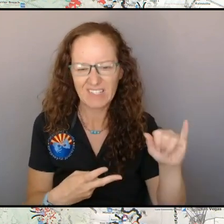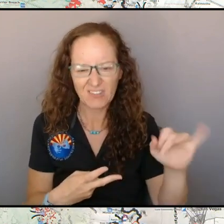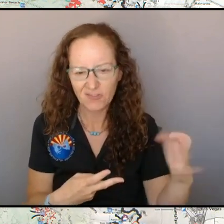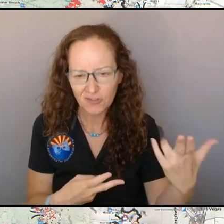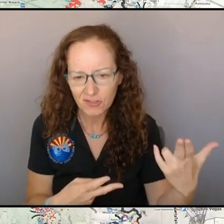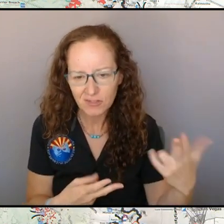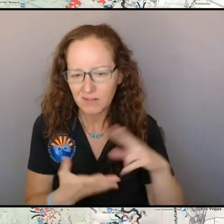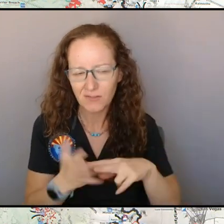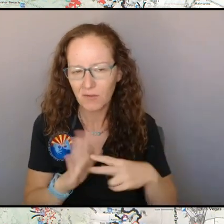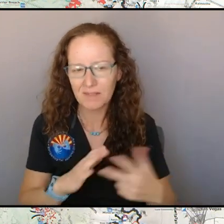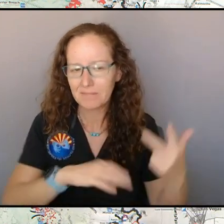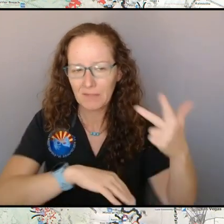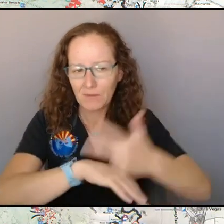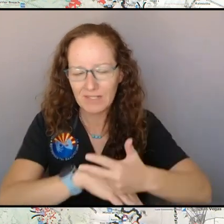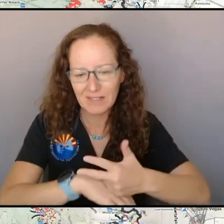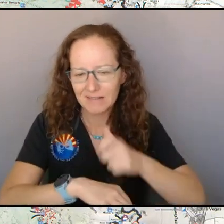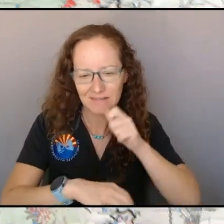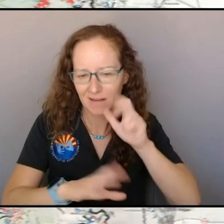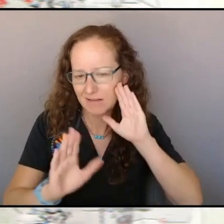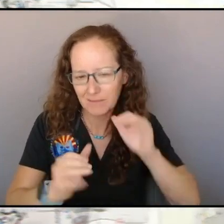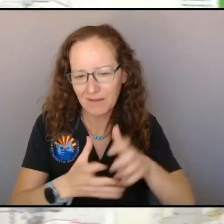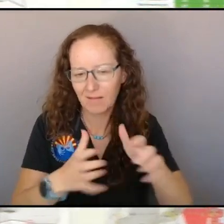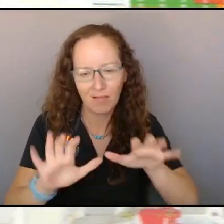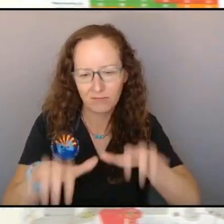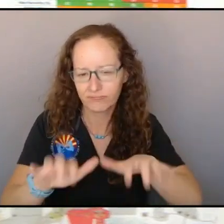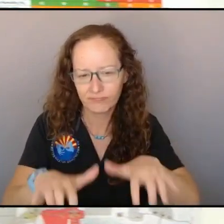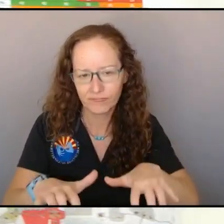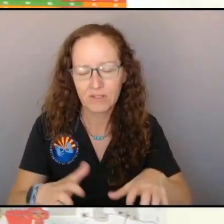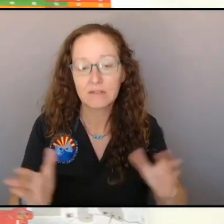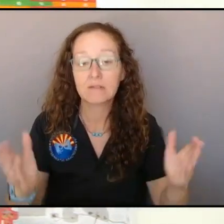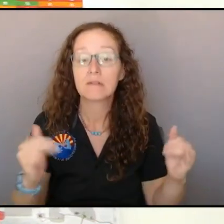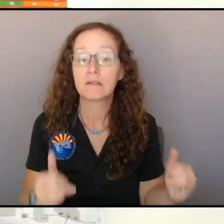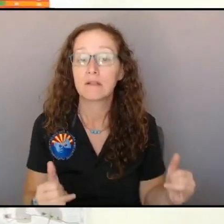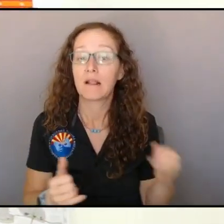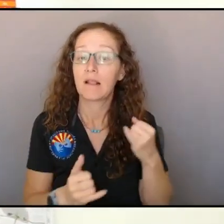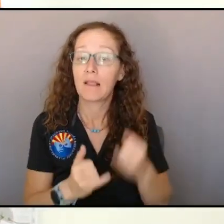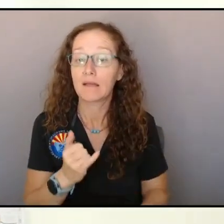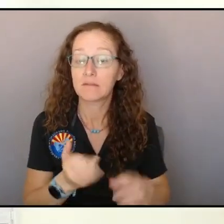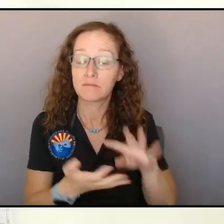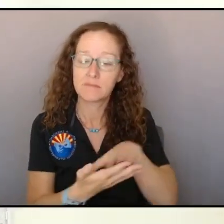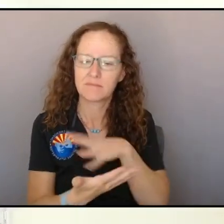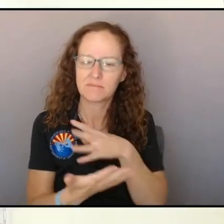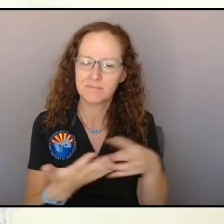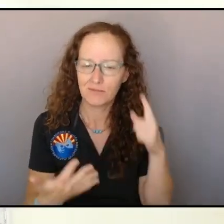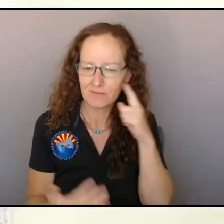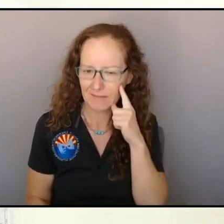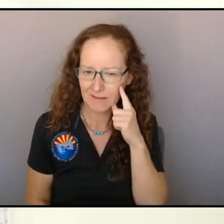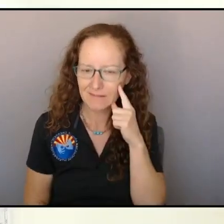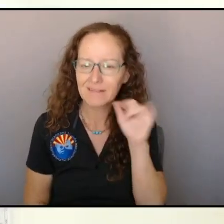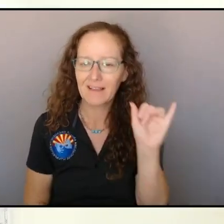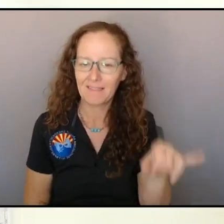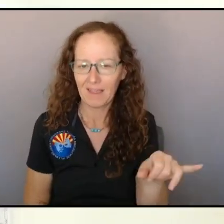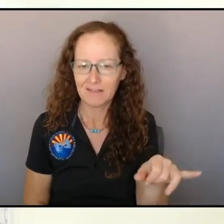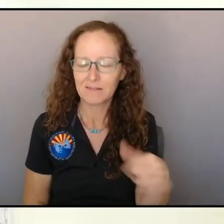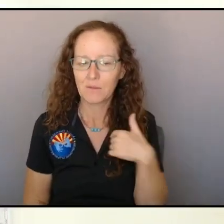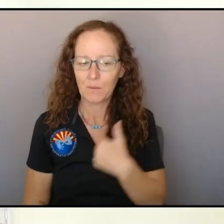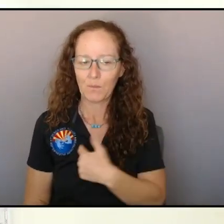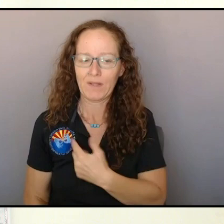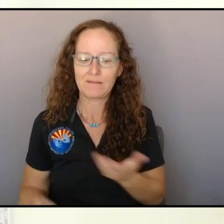finally go to-- I think the matrix will be next and here's our weather matrix, the tool that we use to keep good